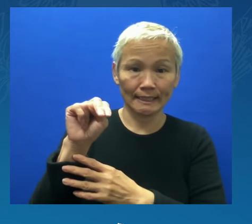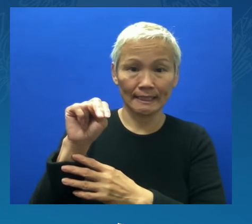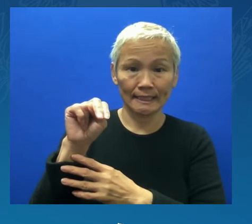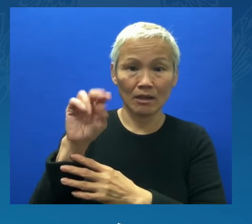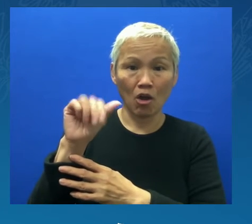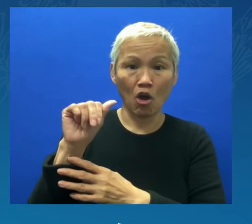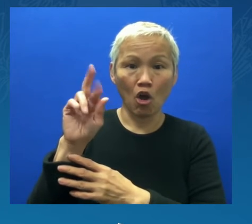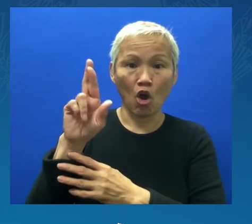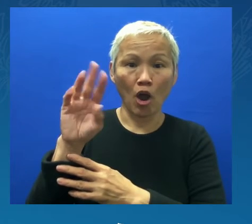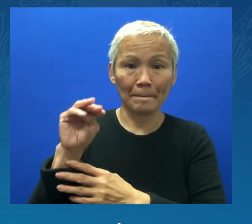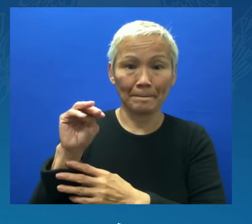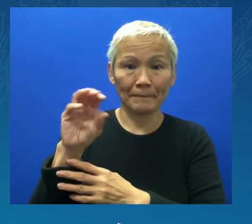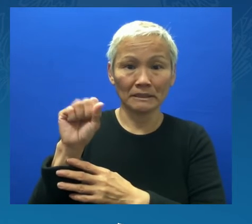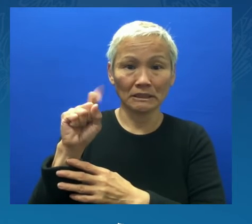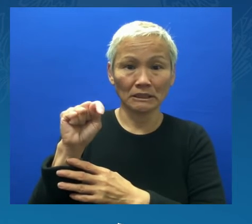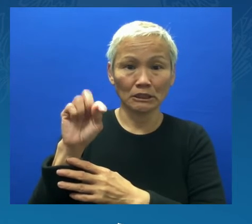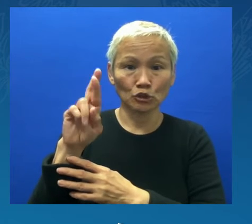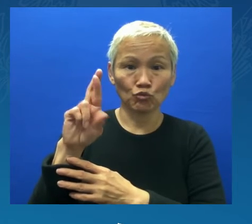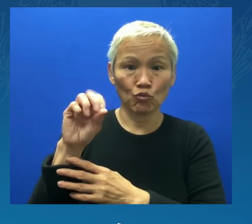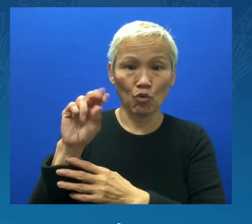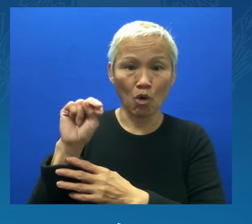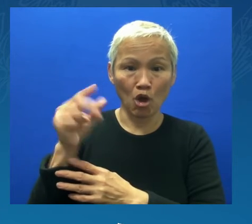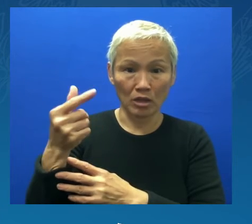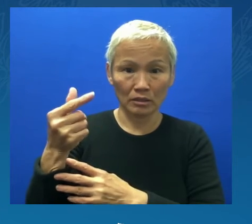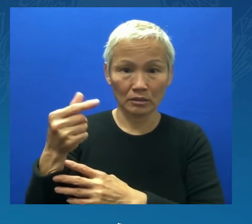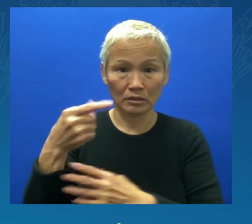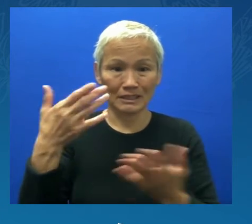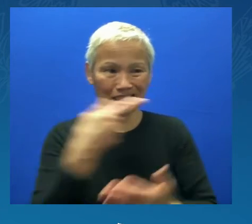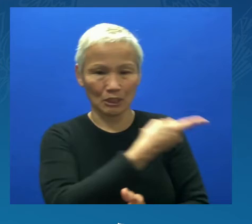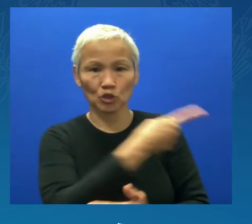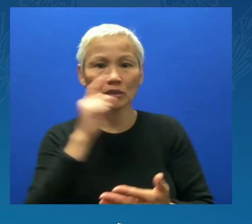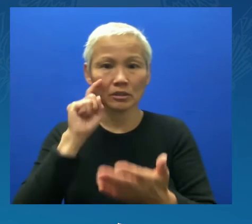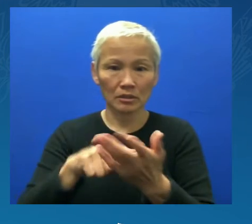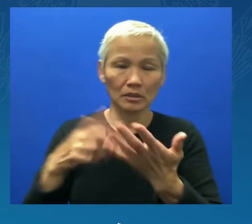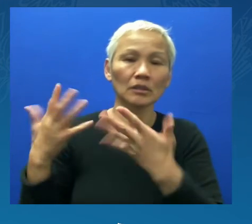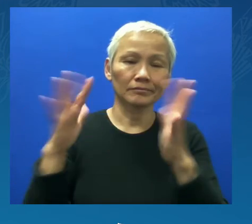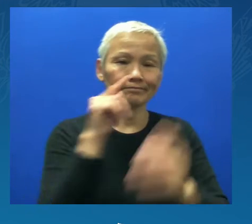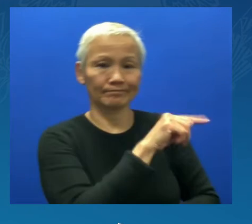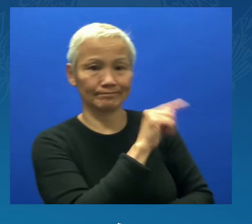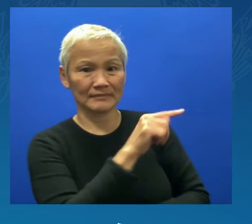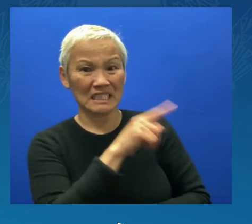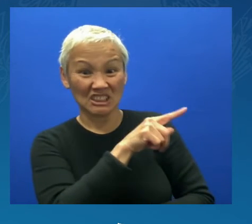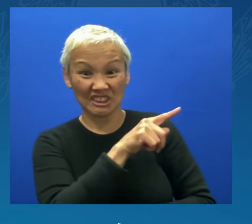The Vice President: Where is Erin? Gov. Lujan Grisham: She's an amazing lawyer who's been instrumental in our state